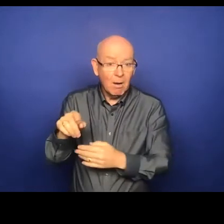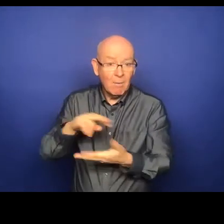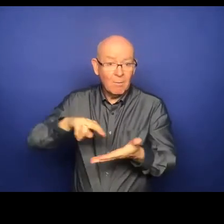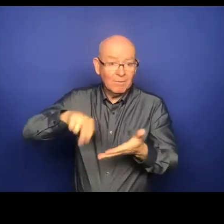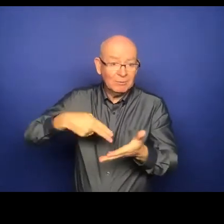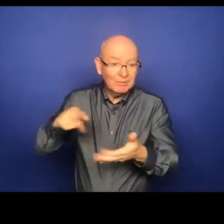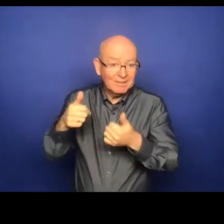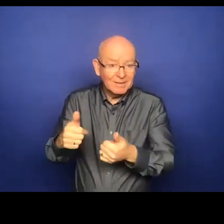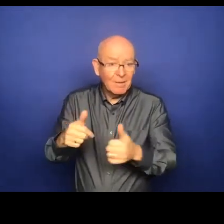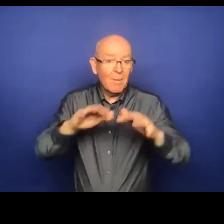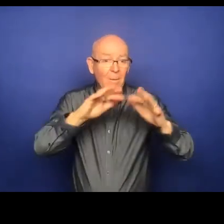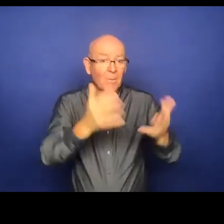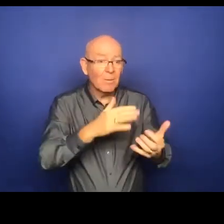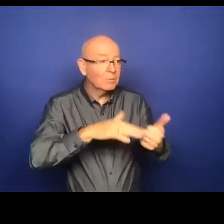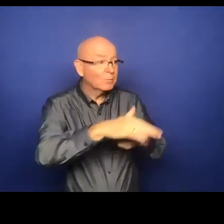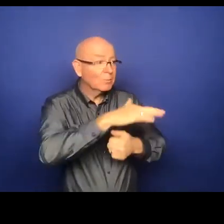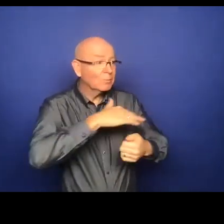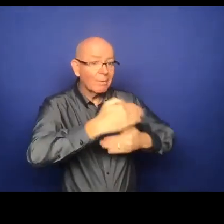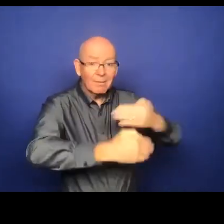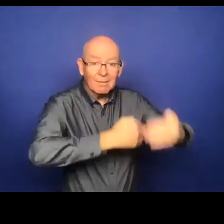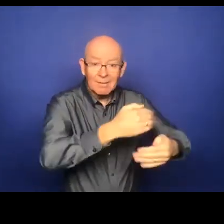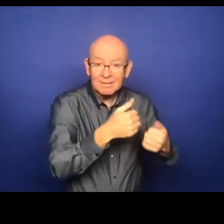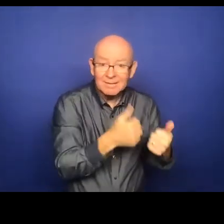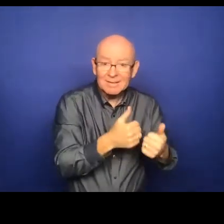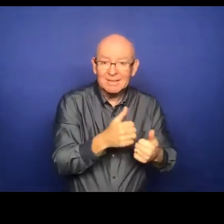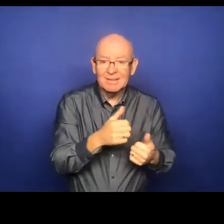prohibit discrimination or guarantee equal rights on the